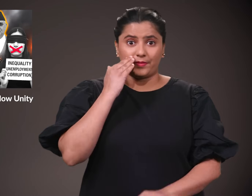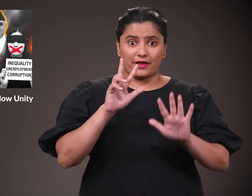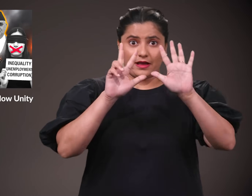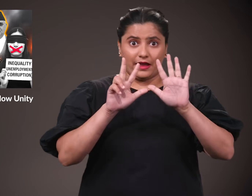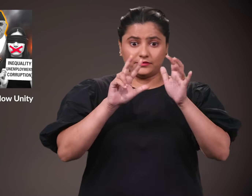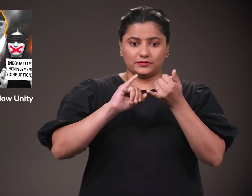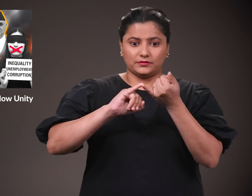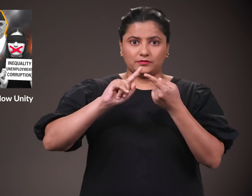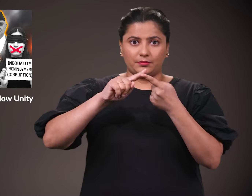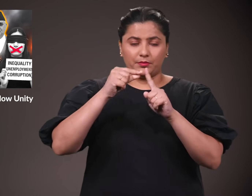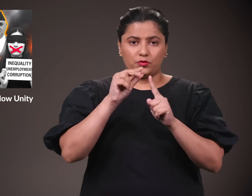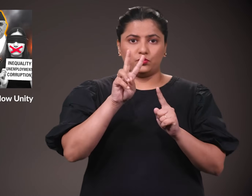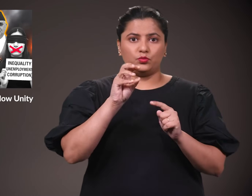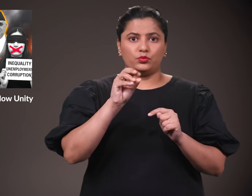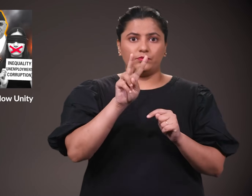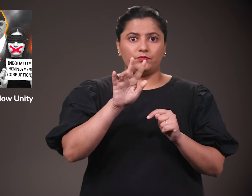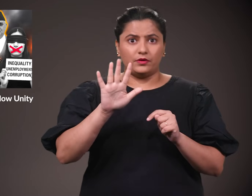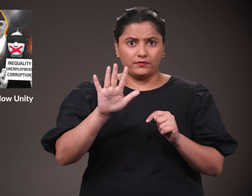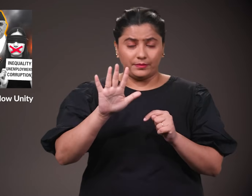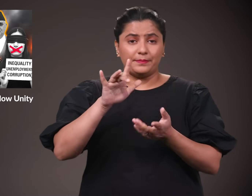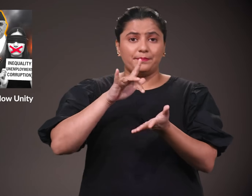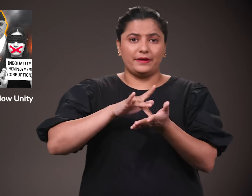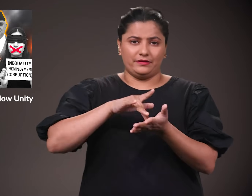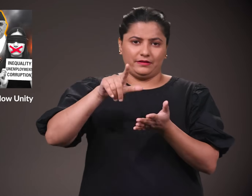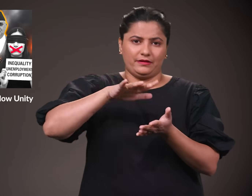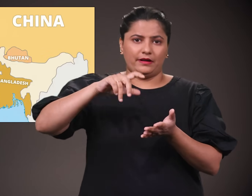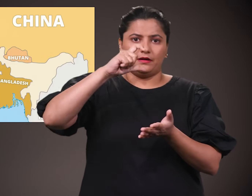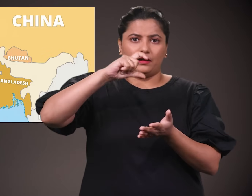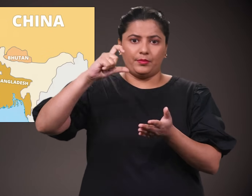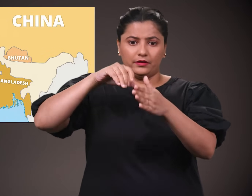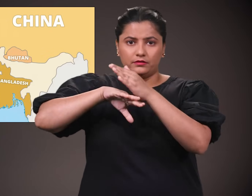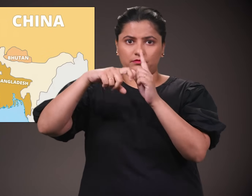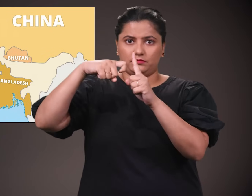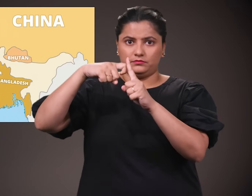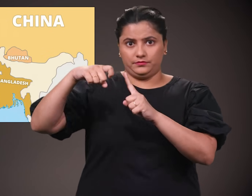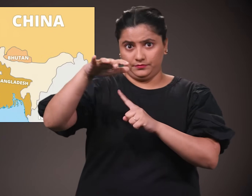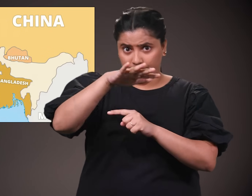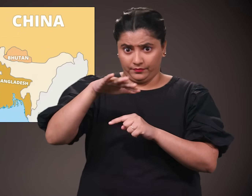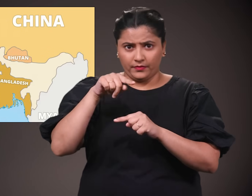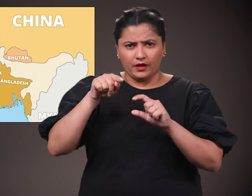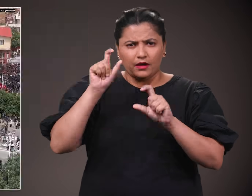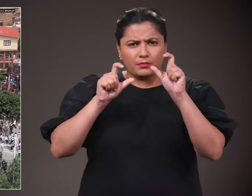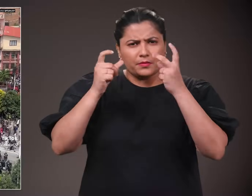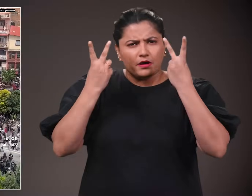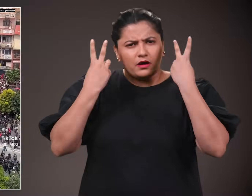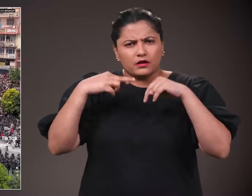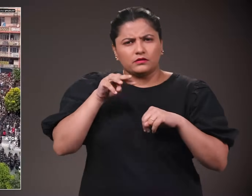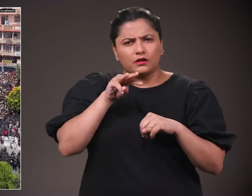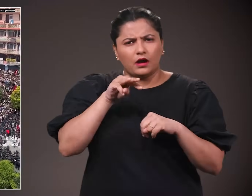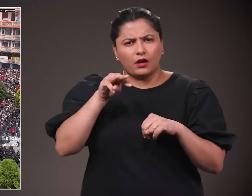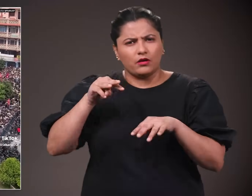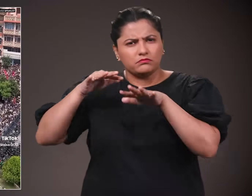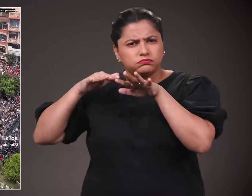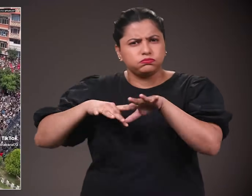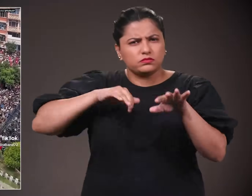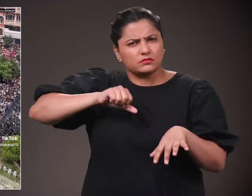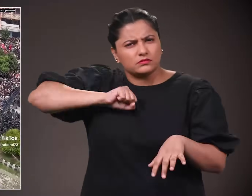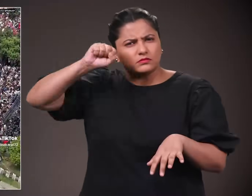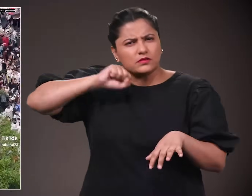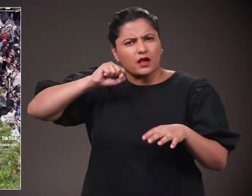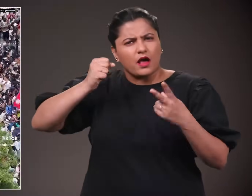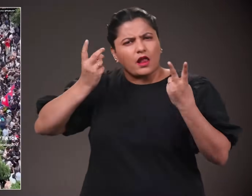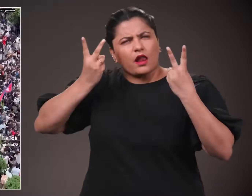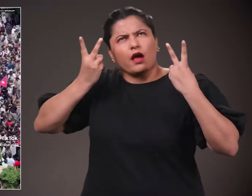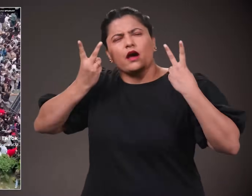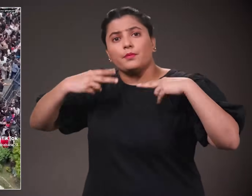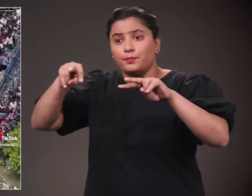On 8 September 2025, thousands gathered in Kathmandu for a protest.